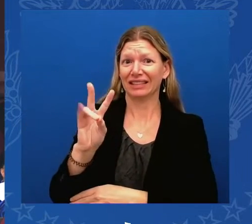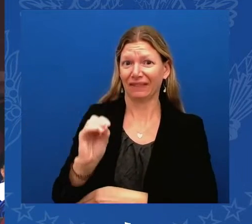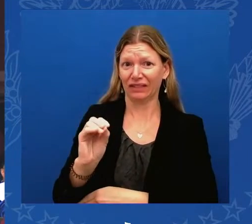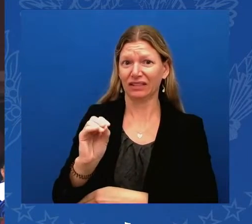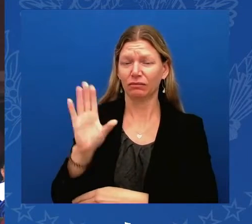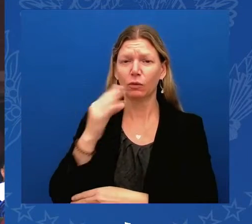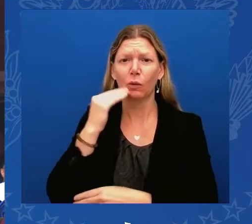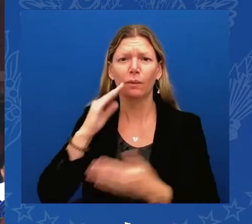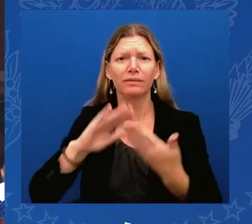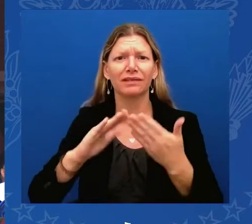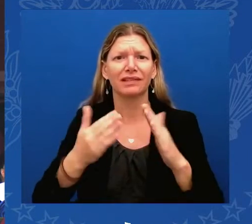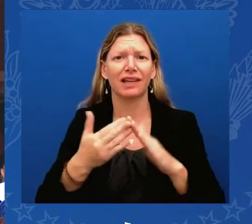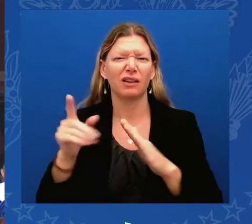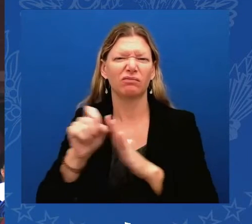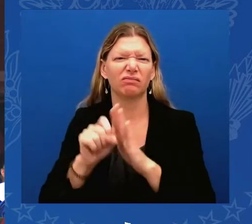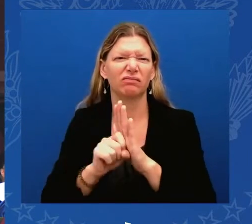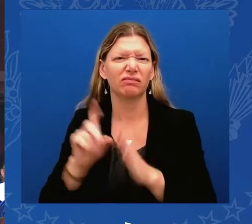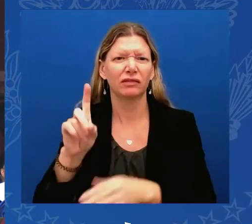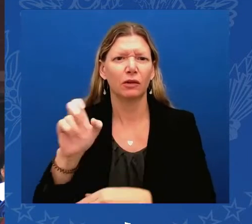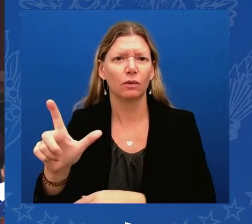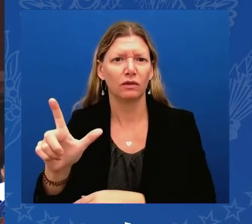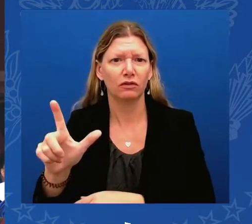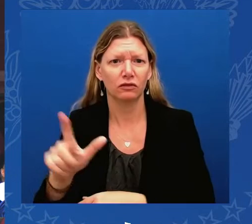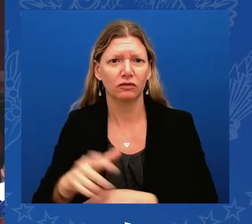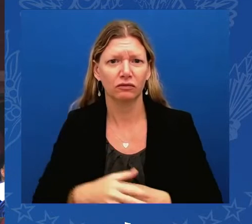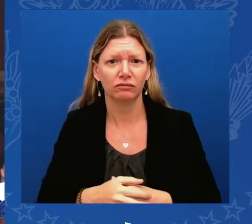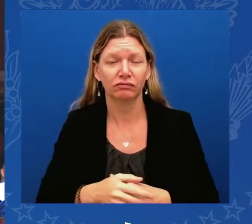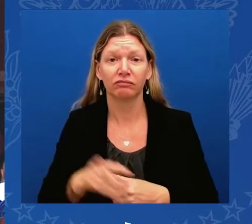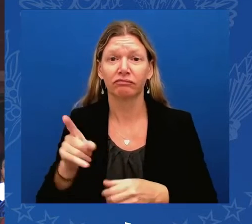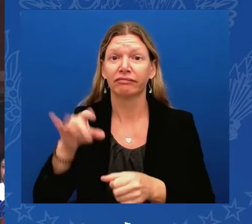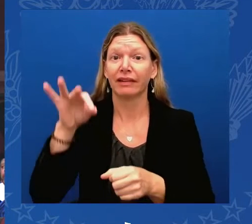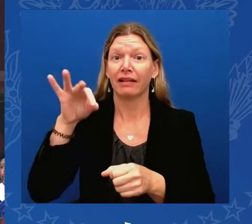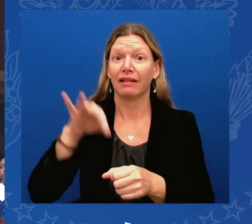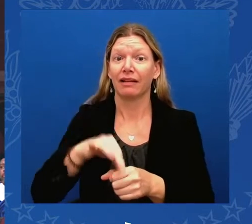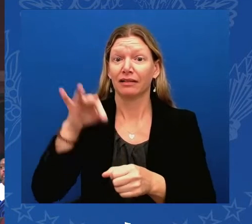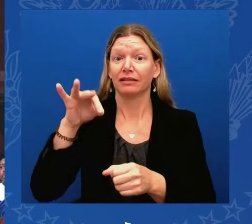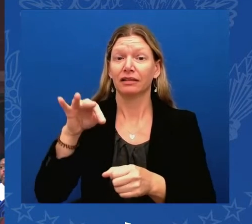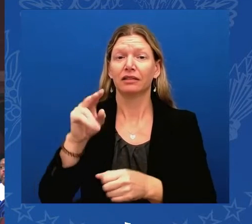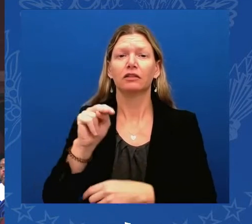When he was elected to the New Castle County Council,